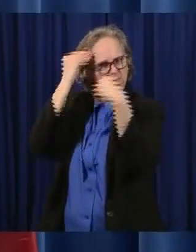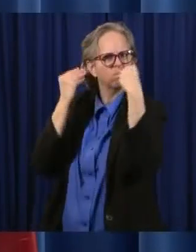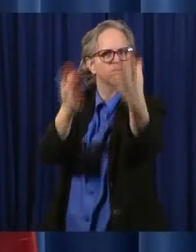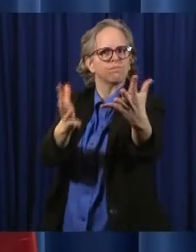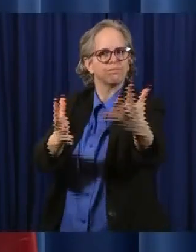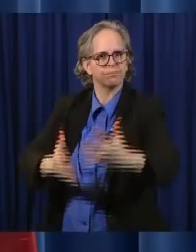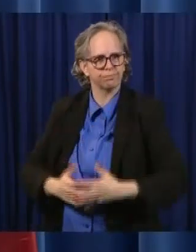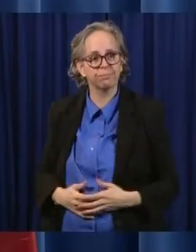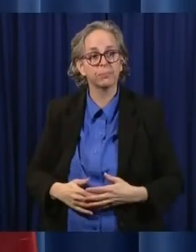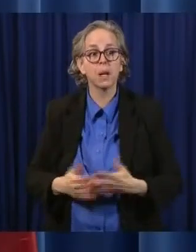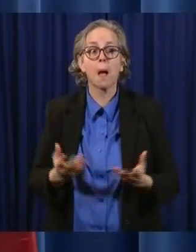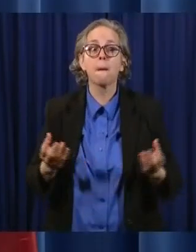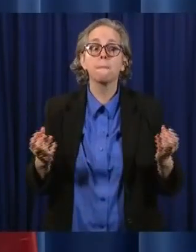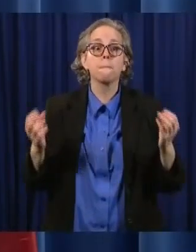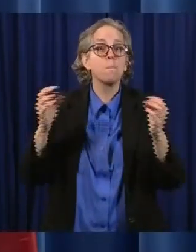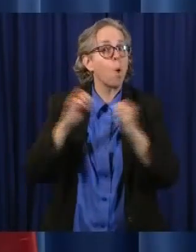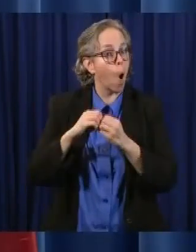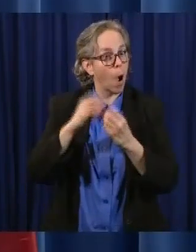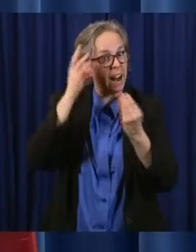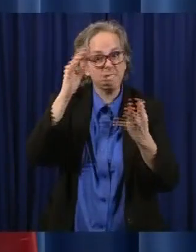COMPLETED FOR RESIDENTS SUCH AS PRISONS, YOUTH DETENTION CENTERS, PSYCHIATRIC HOSPITALS